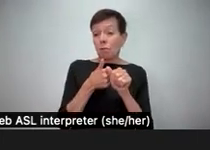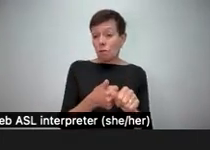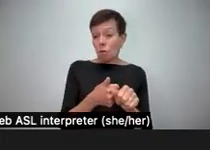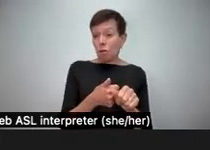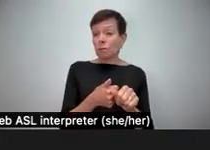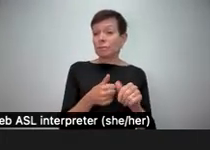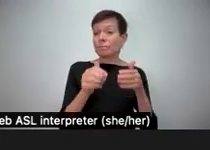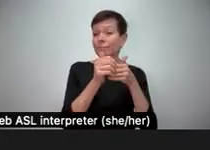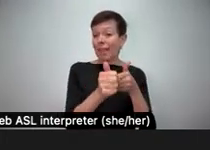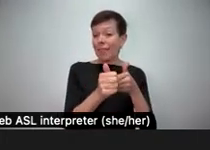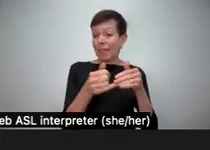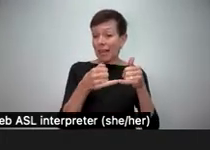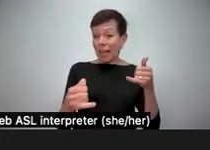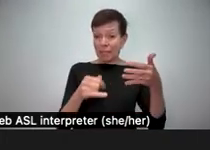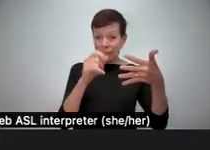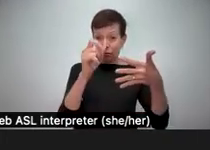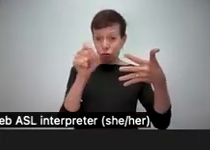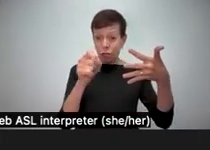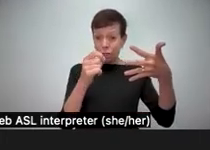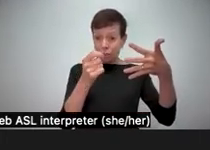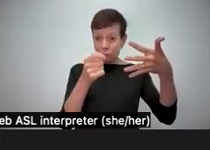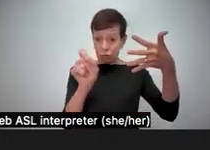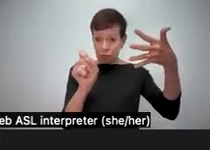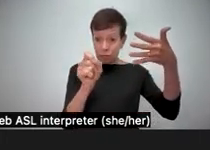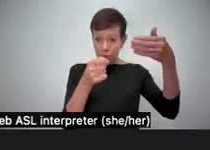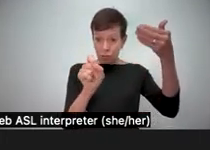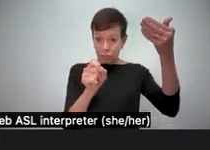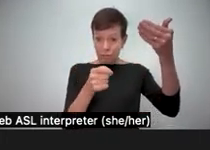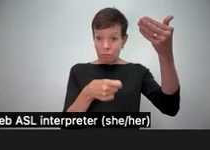guidelines page, there's a lot of really important details in these documents,